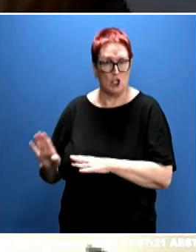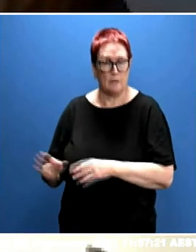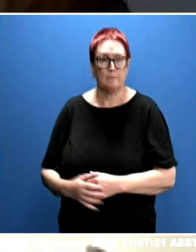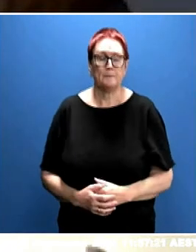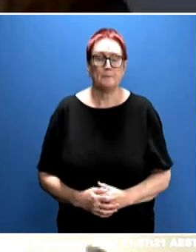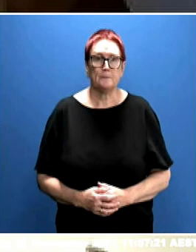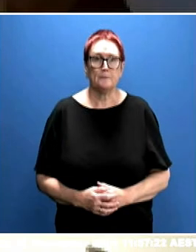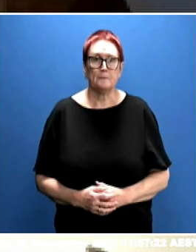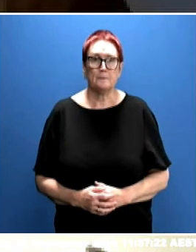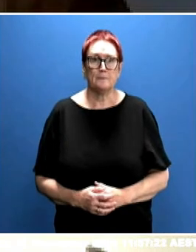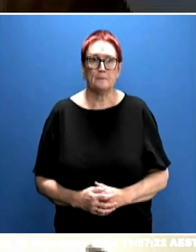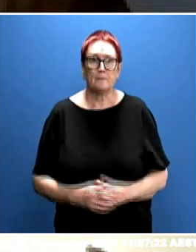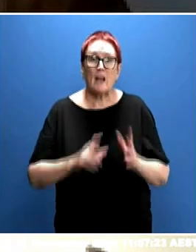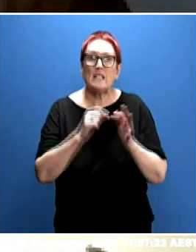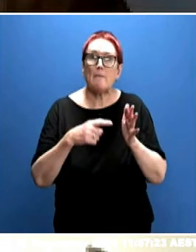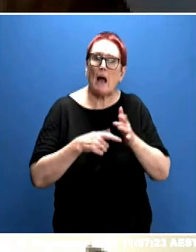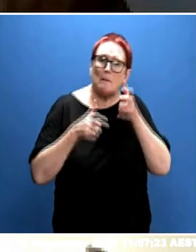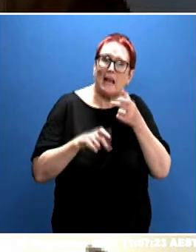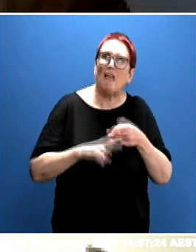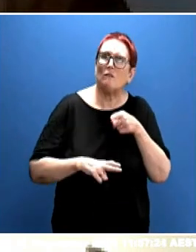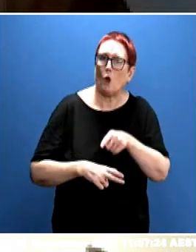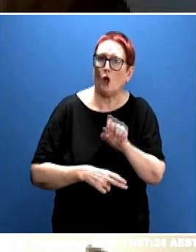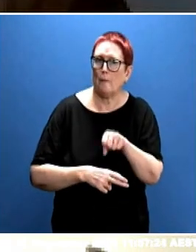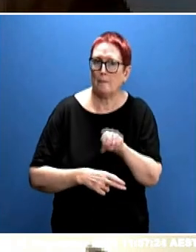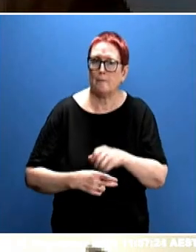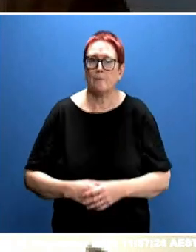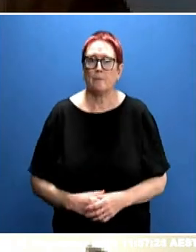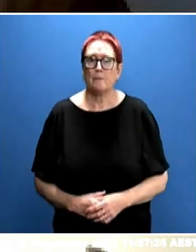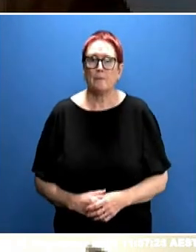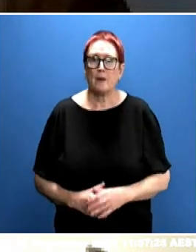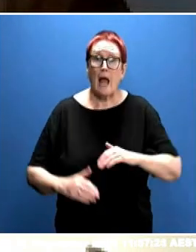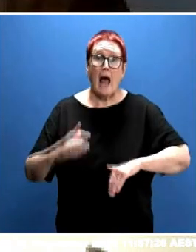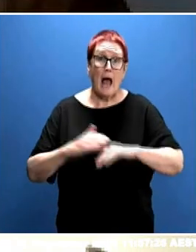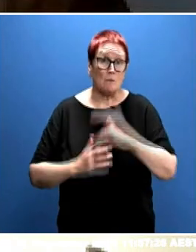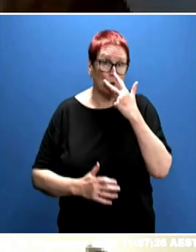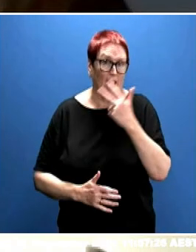She was under the care of the Department of Communities and she's got an order until she's 18 years old.